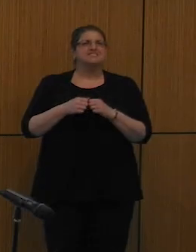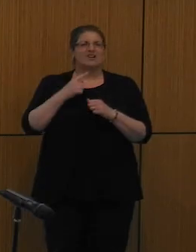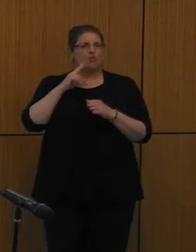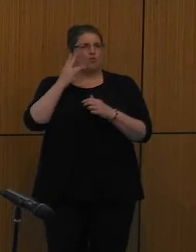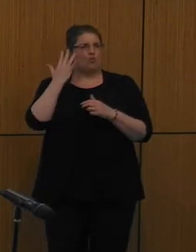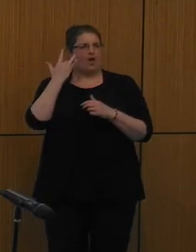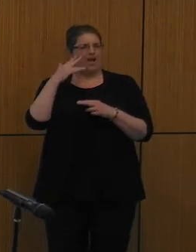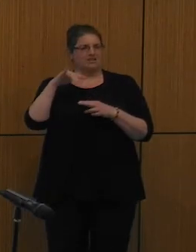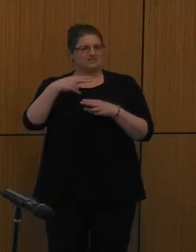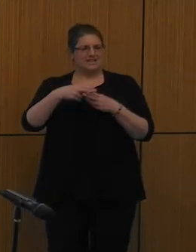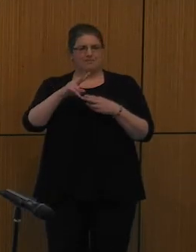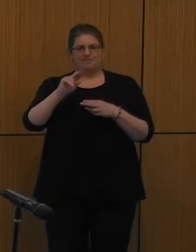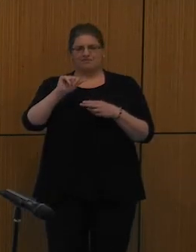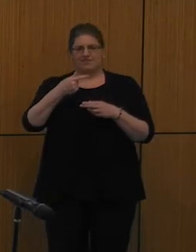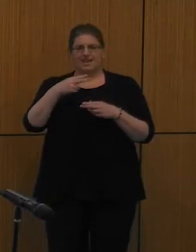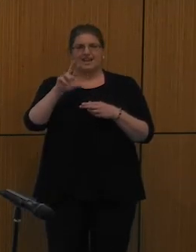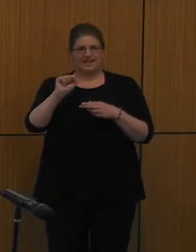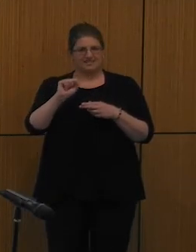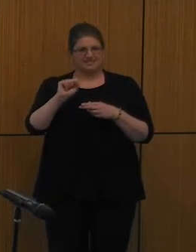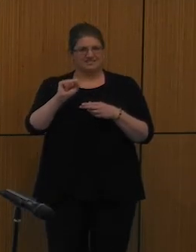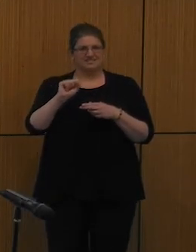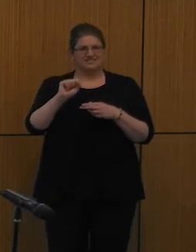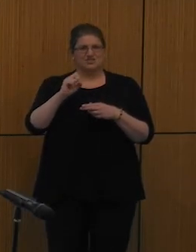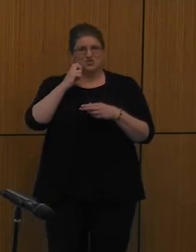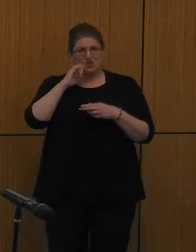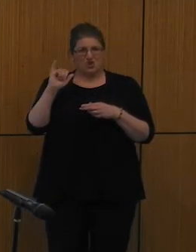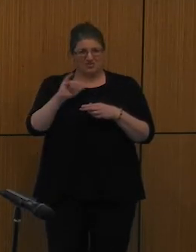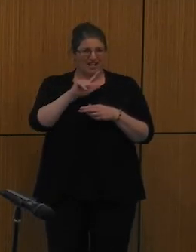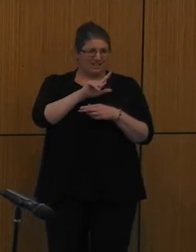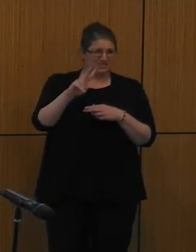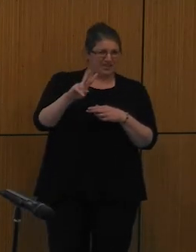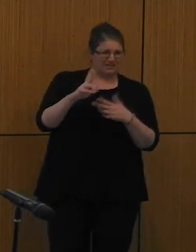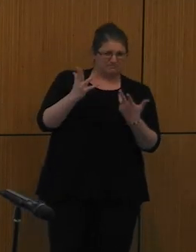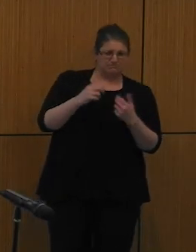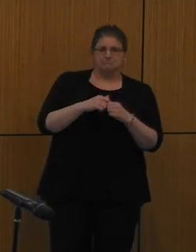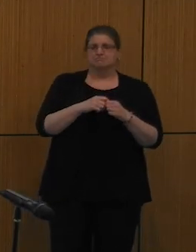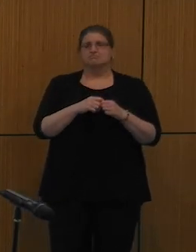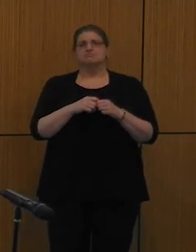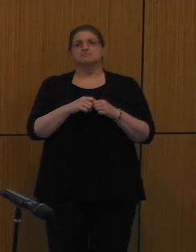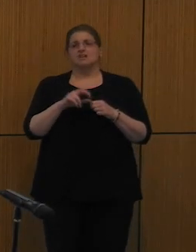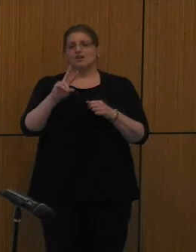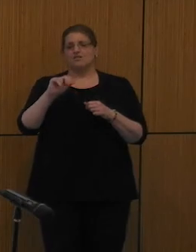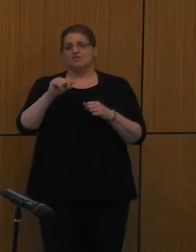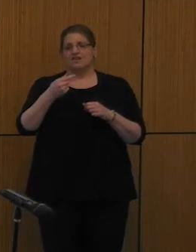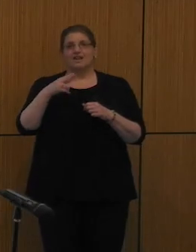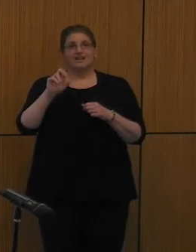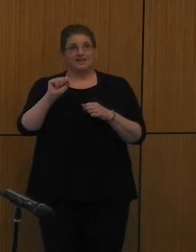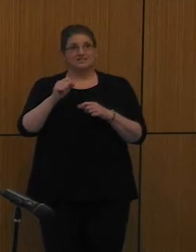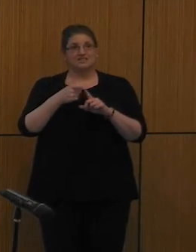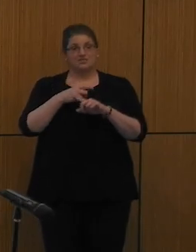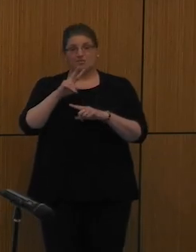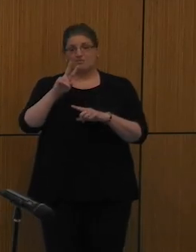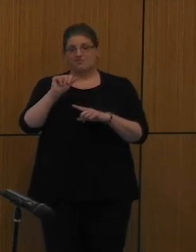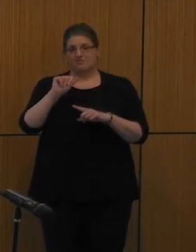Right. That sounds like a place out west. Vagus I comes from the word vagabond, which means wanderer.